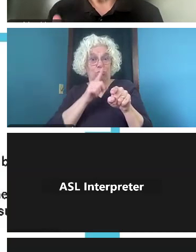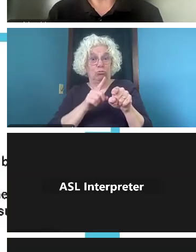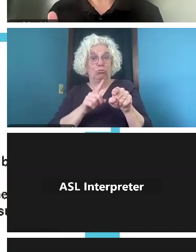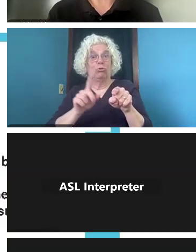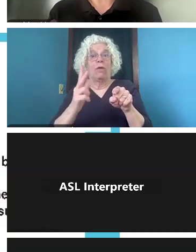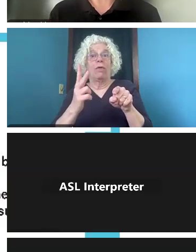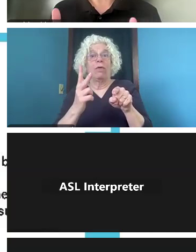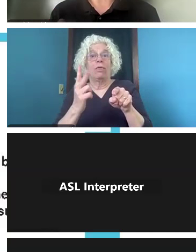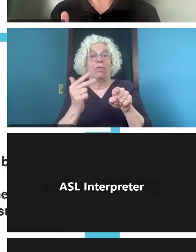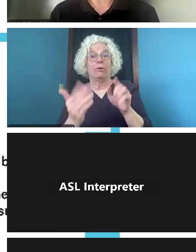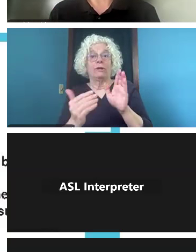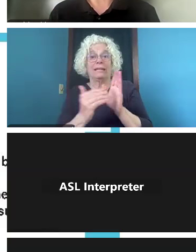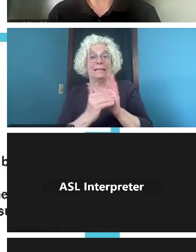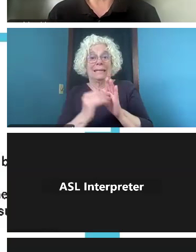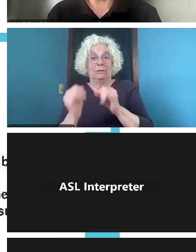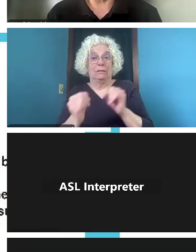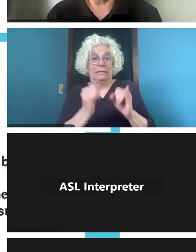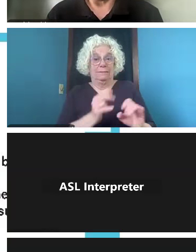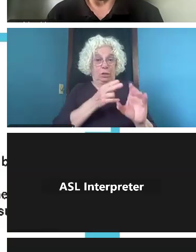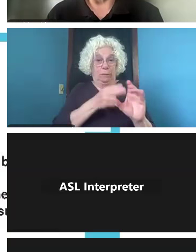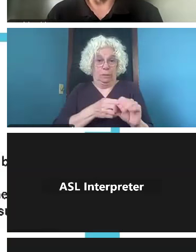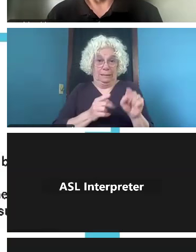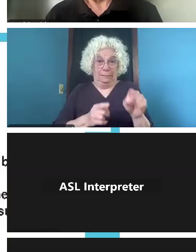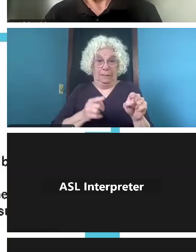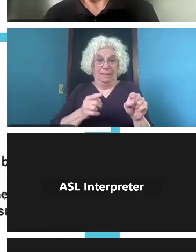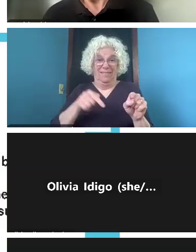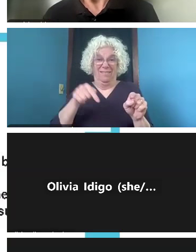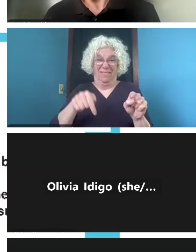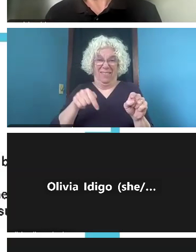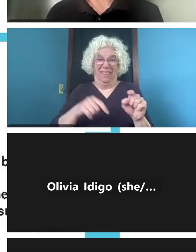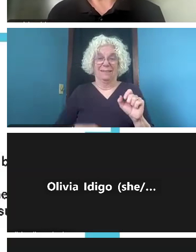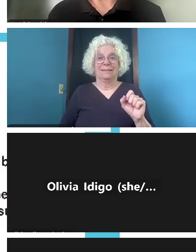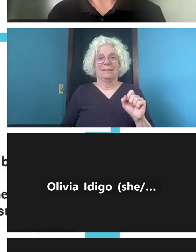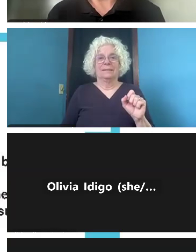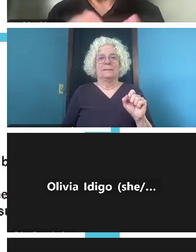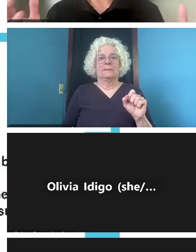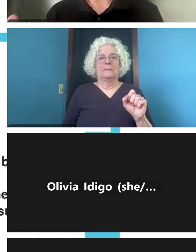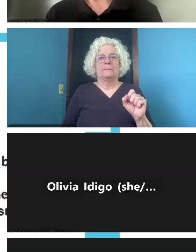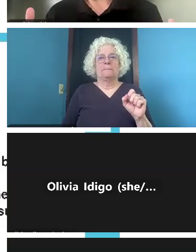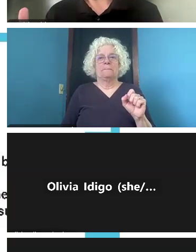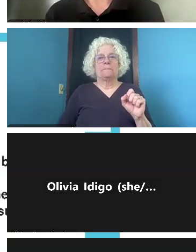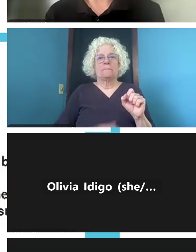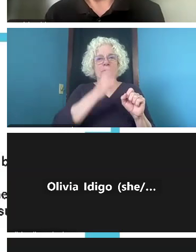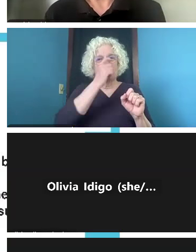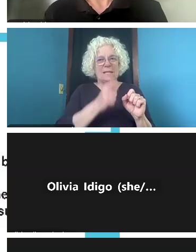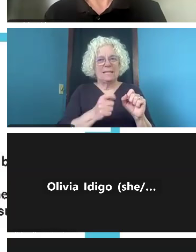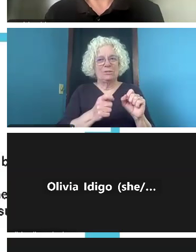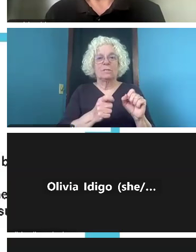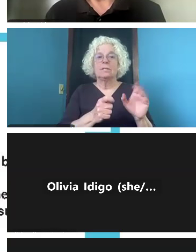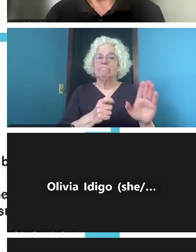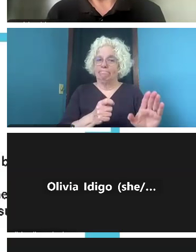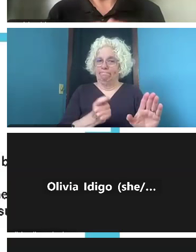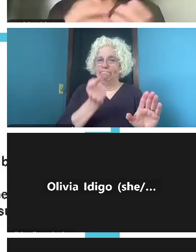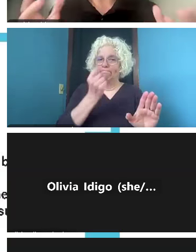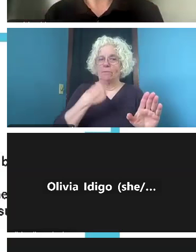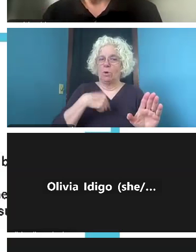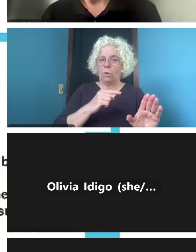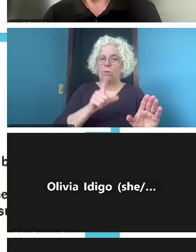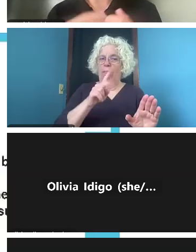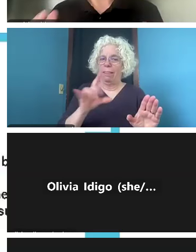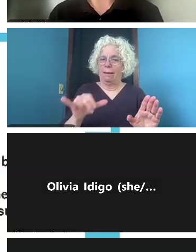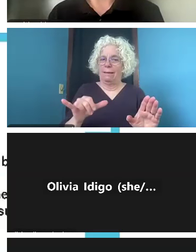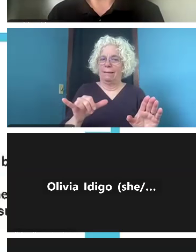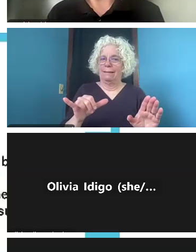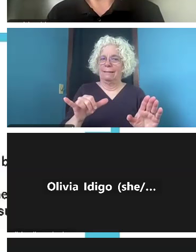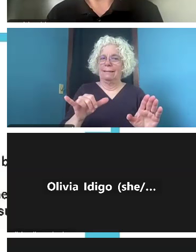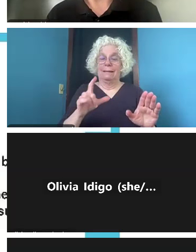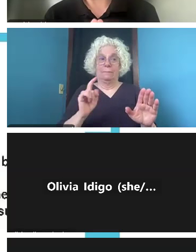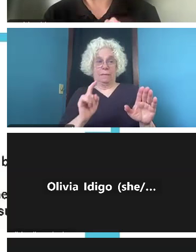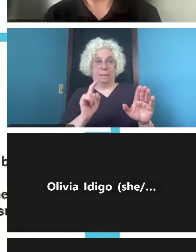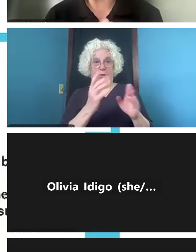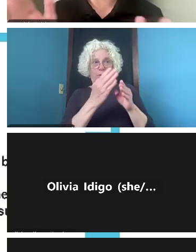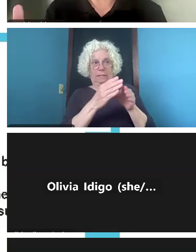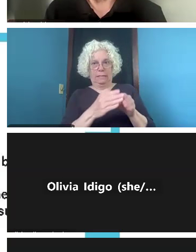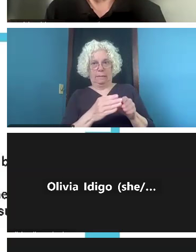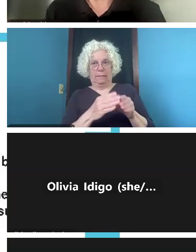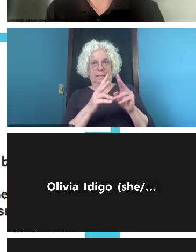So here we were, we were able and lucky to be able to do a lot of segmentation and a lot of analysis.